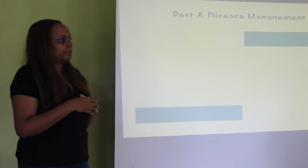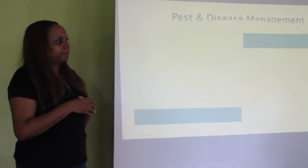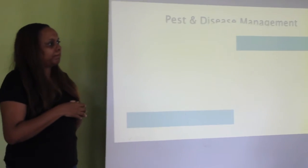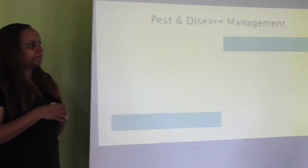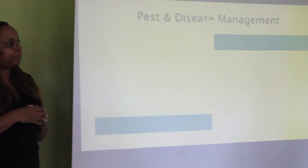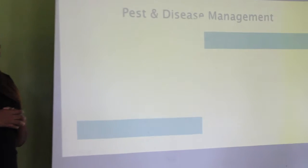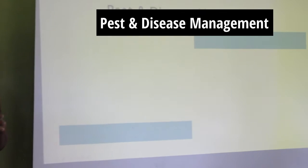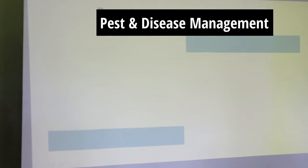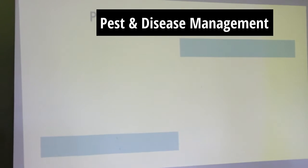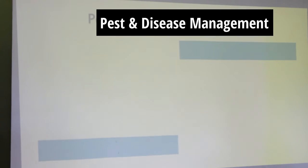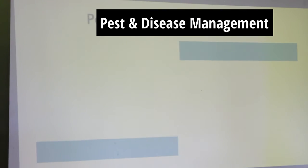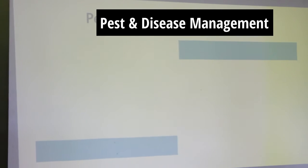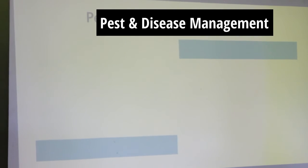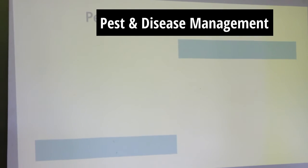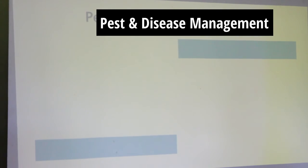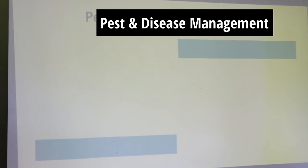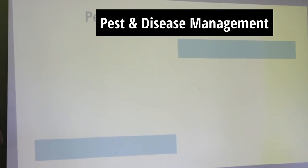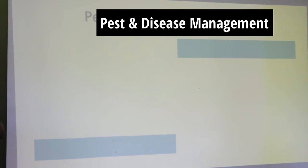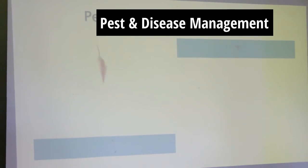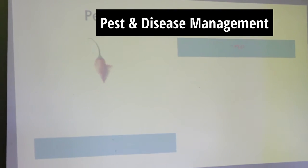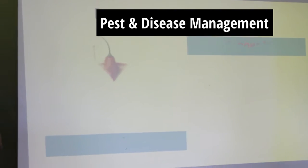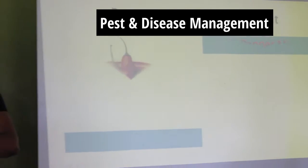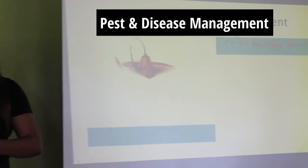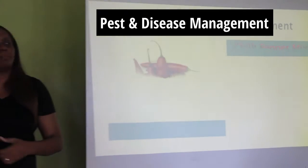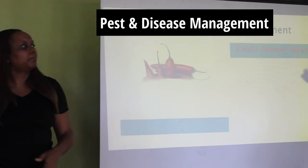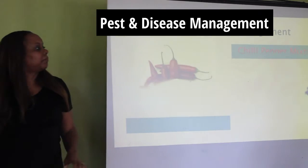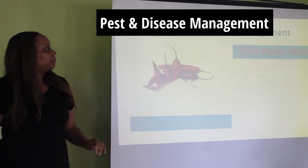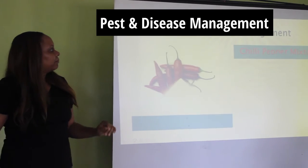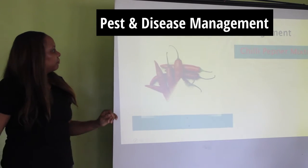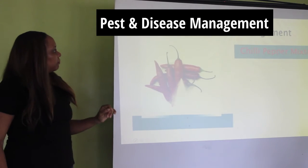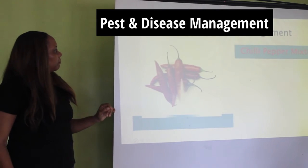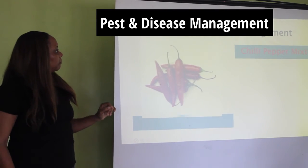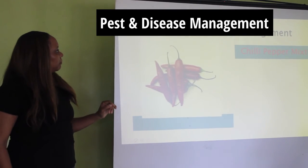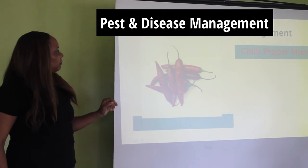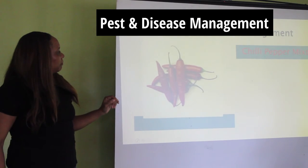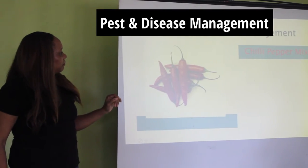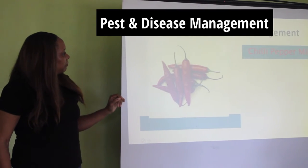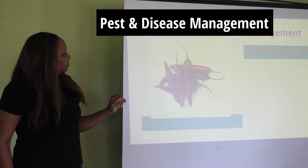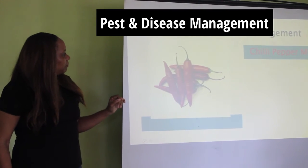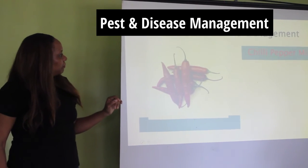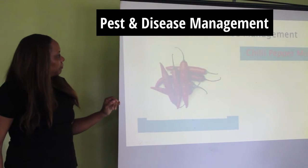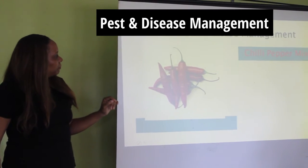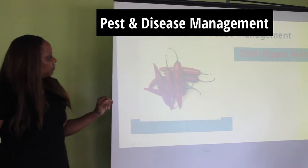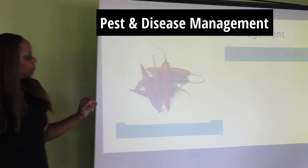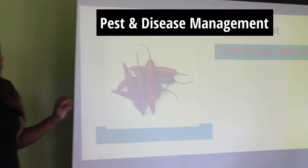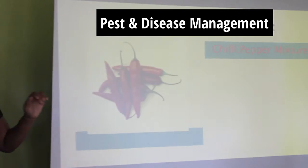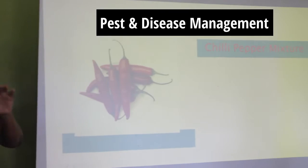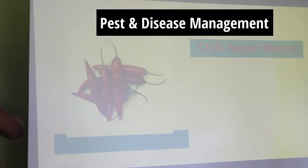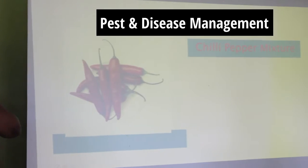okay so briefly we just want to go through some cultural levels that you can control or reduce